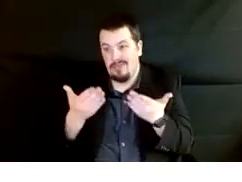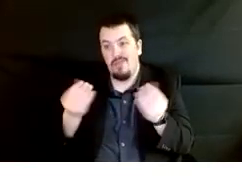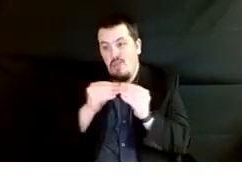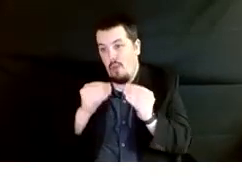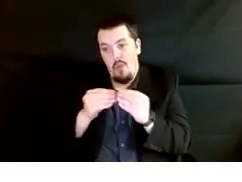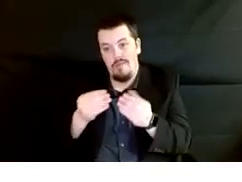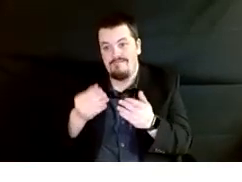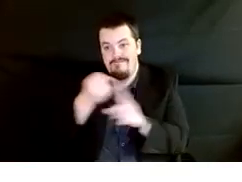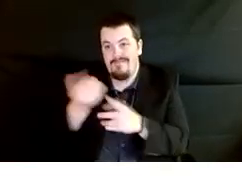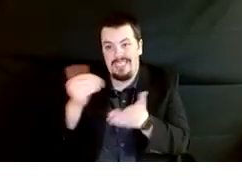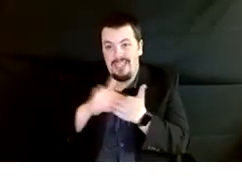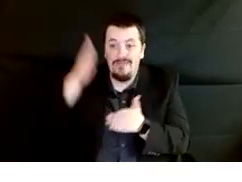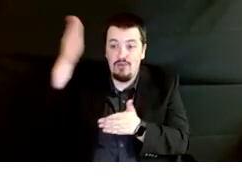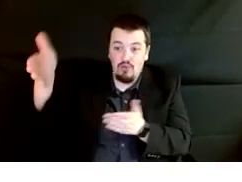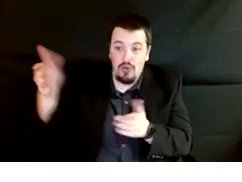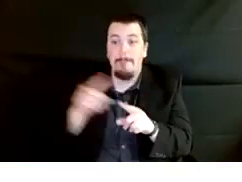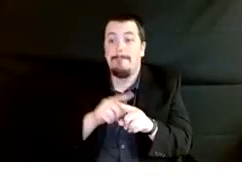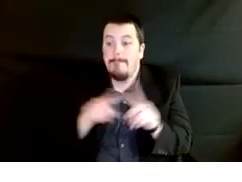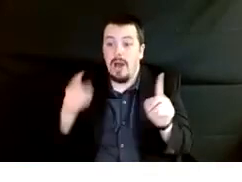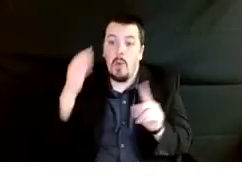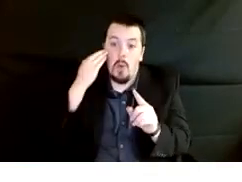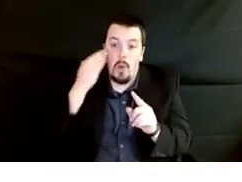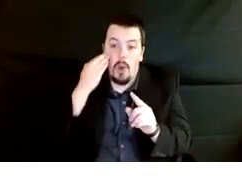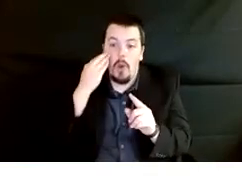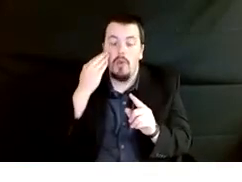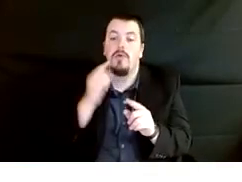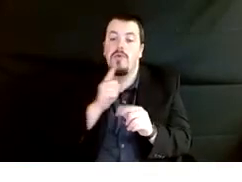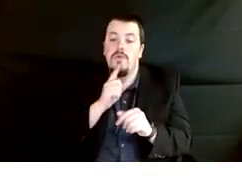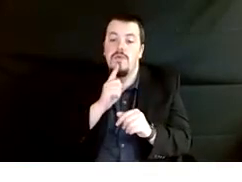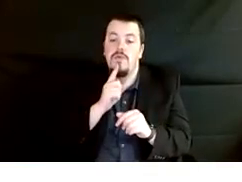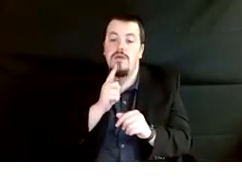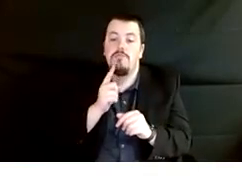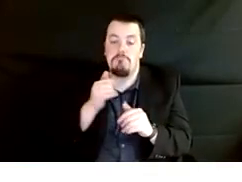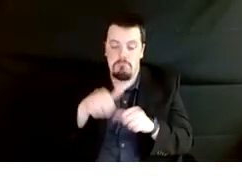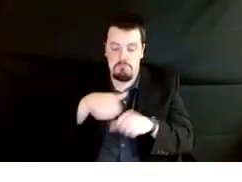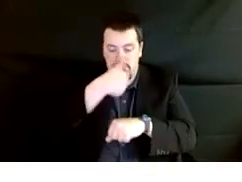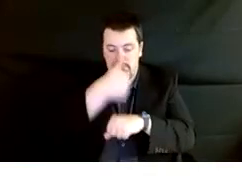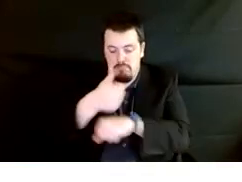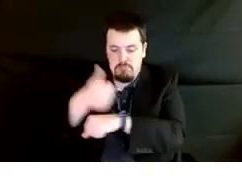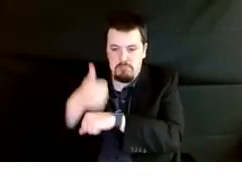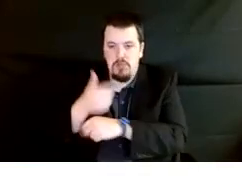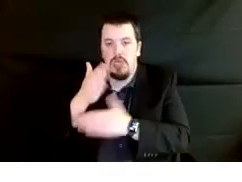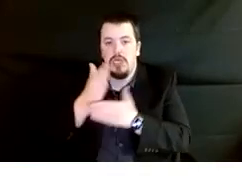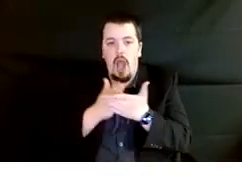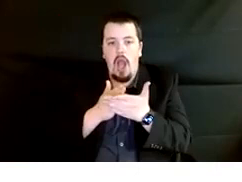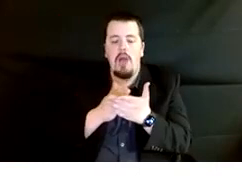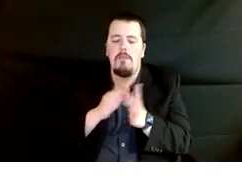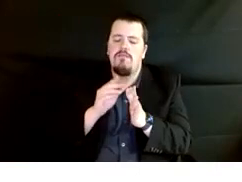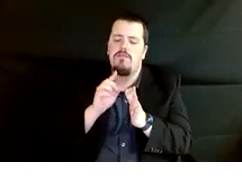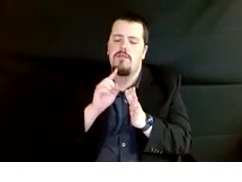but we do know that we have put into place some some critical things that needed to be in